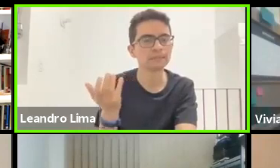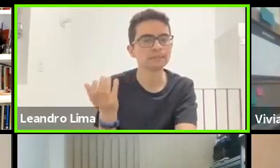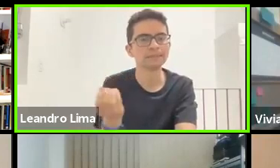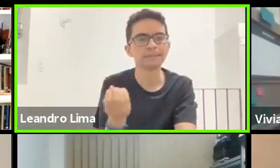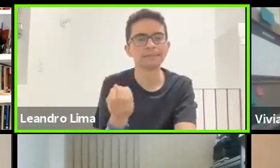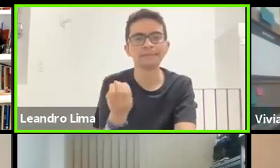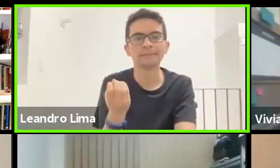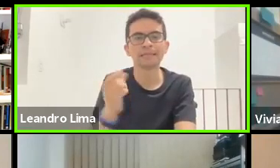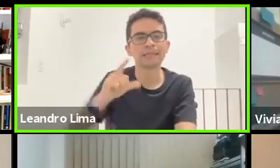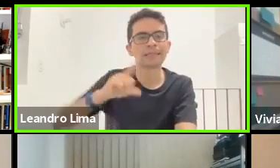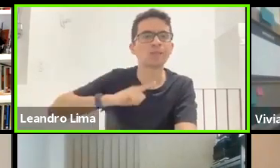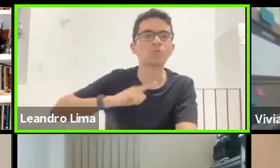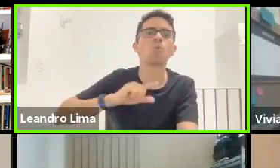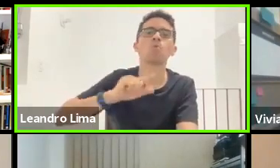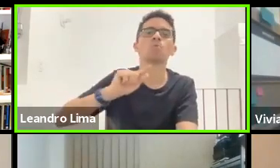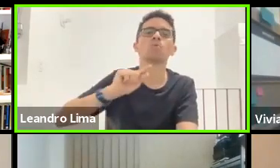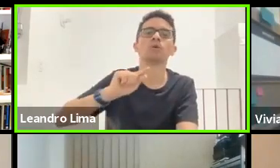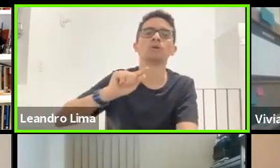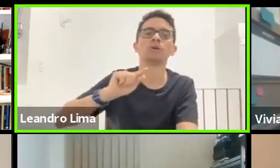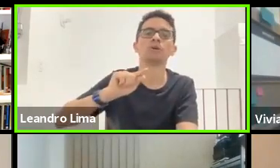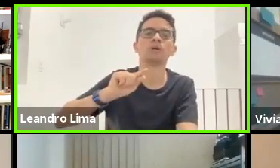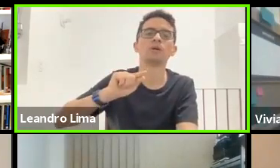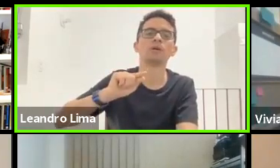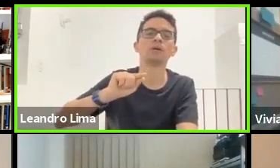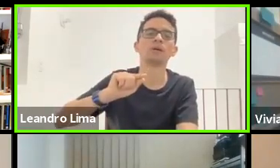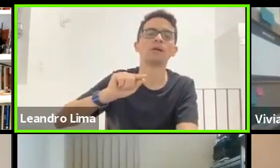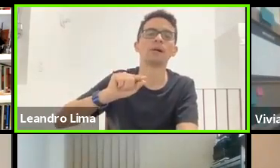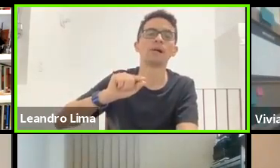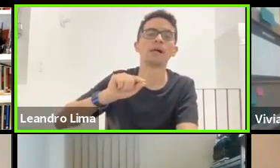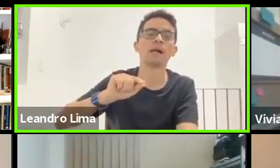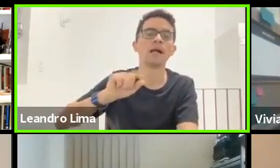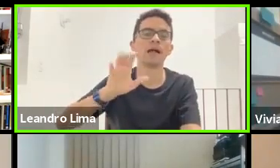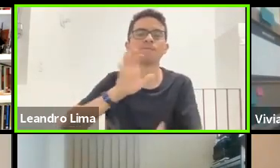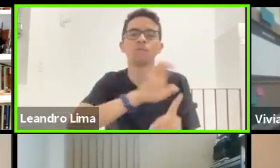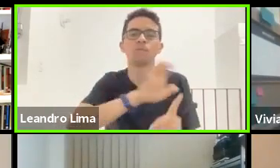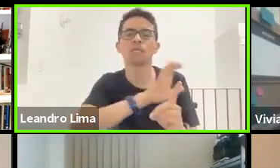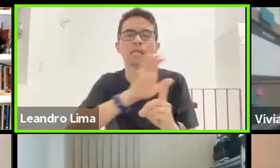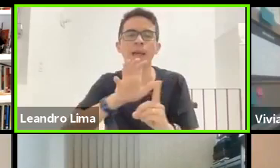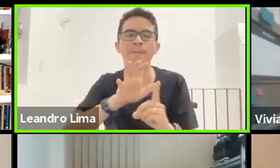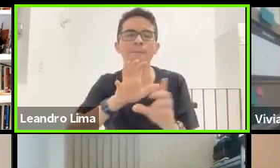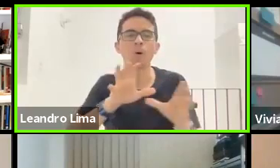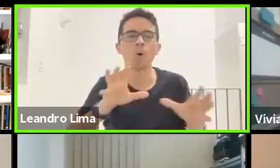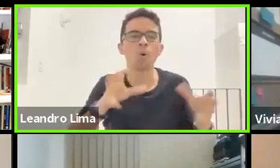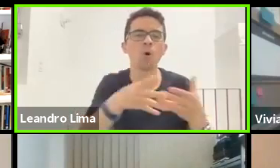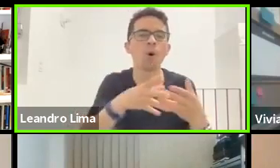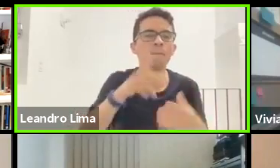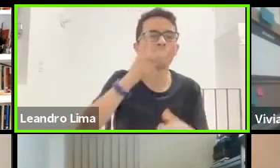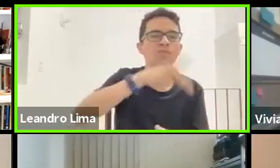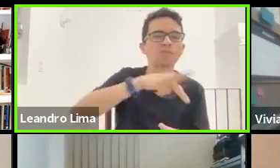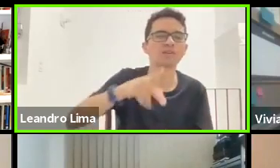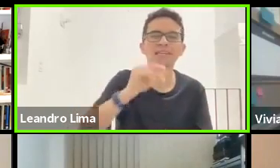teachers, transformer teachers, transforming like three months after they they leave university you know like. , the , they, they have all